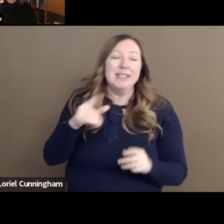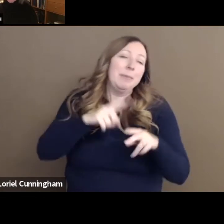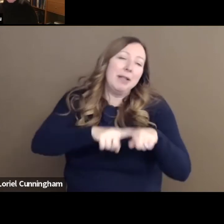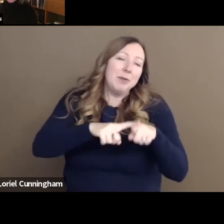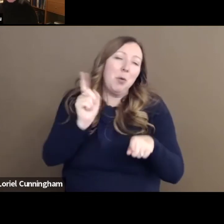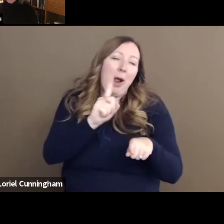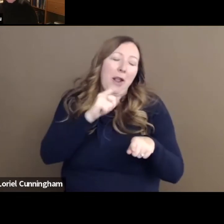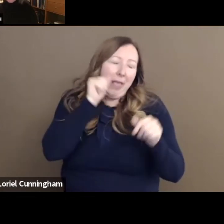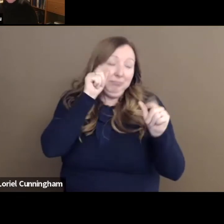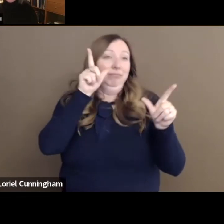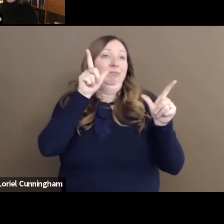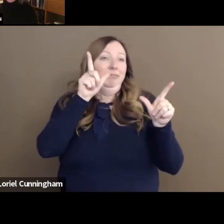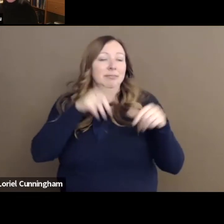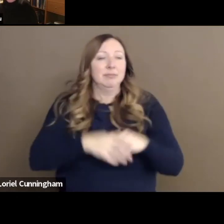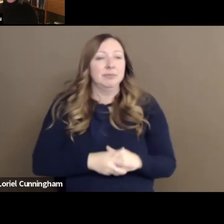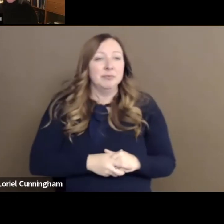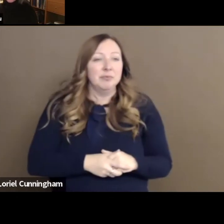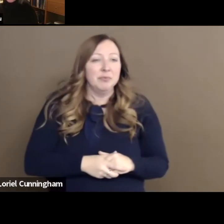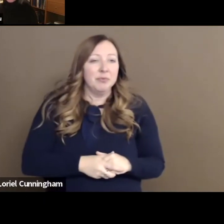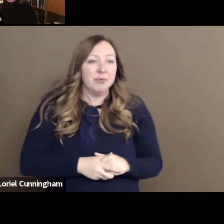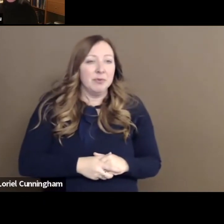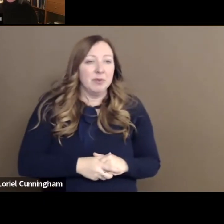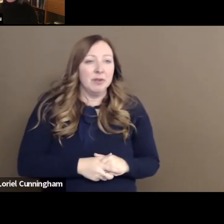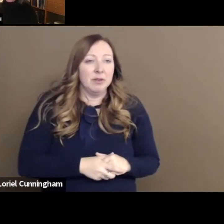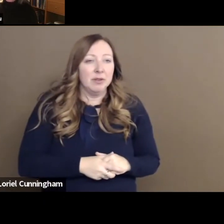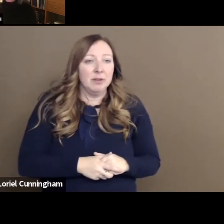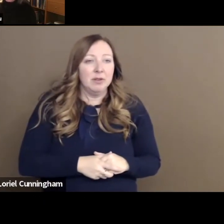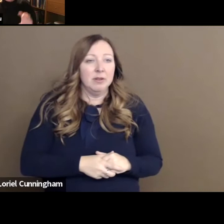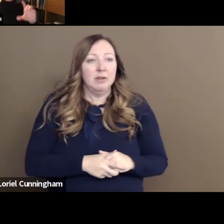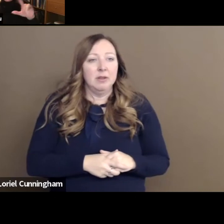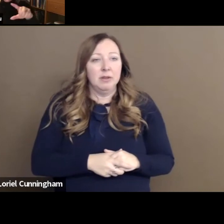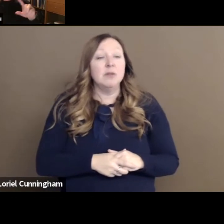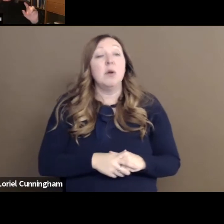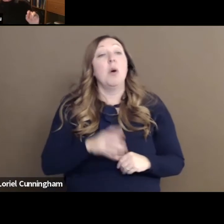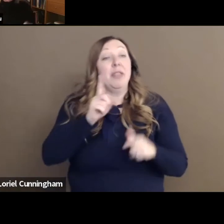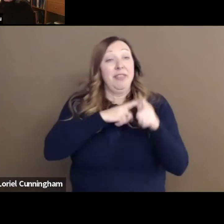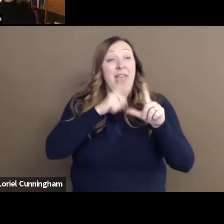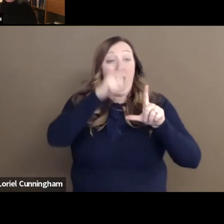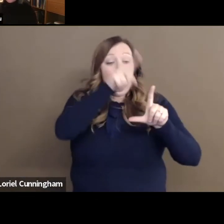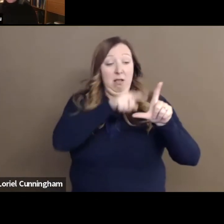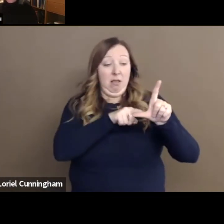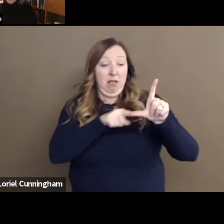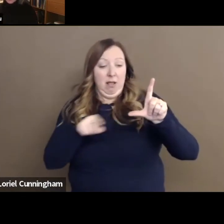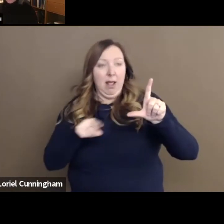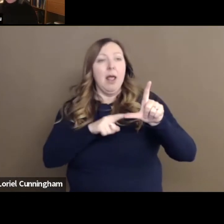and this is plotted against the proportion of searches to the correct or